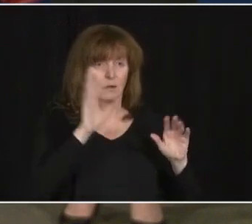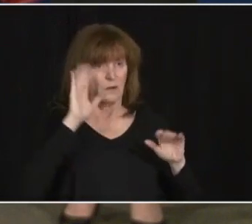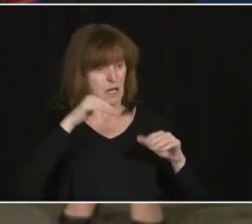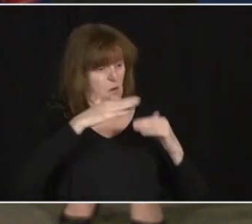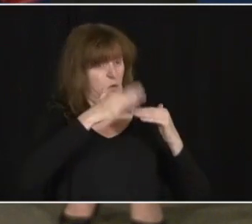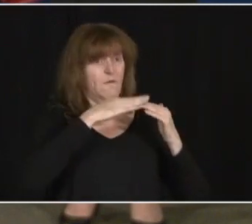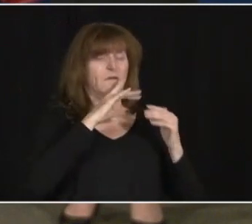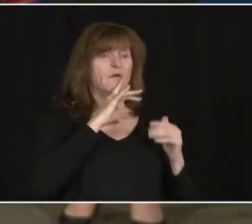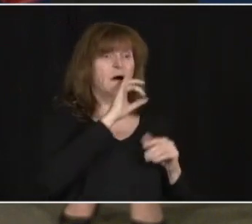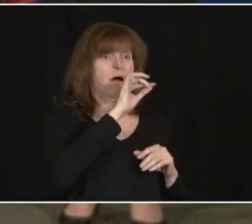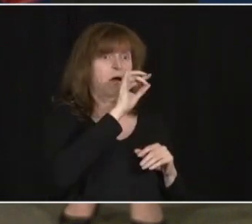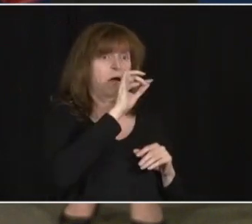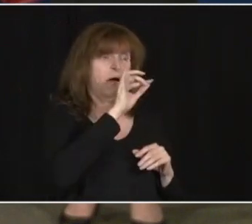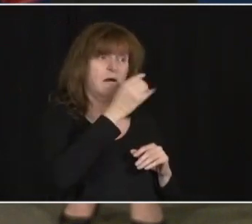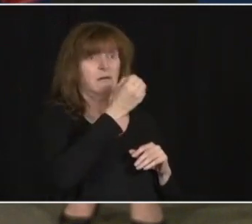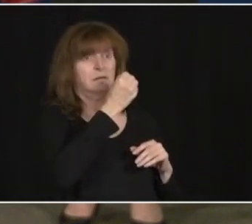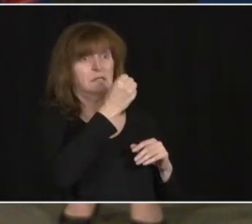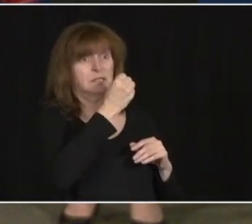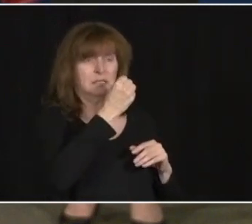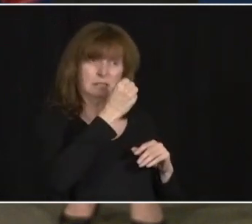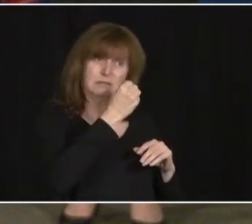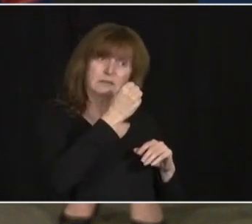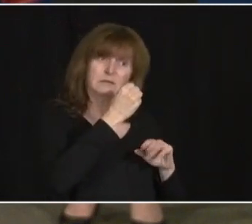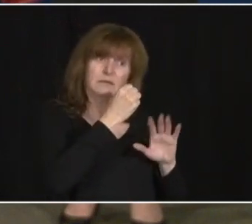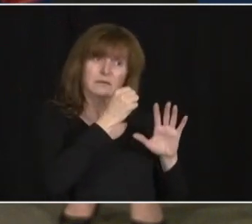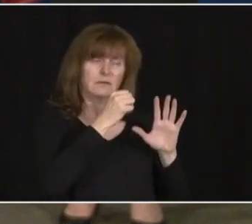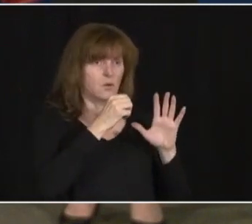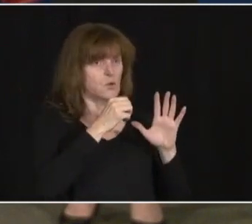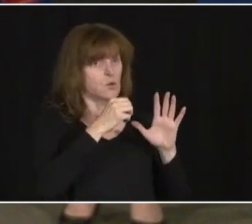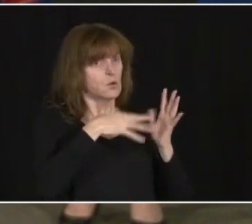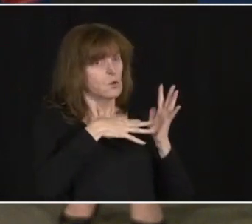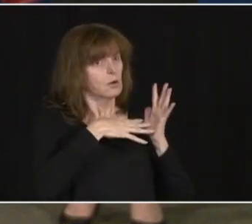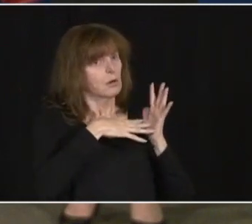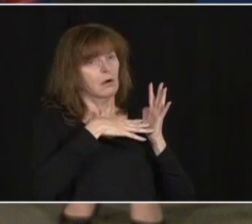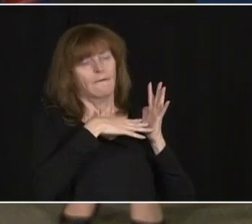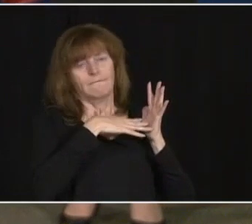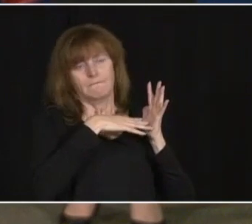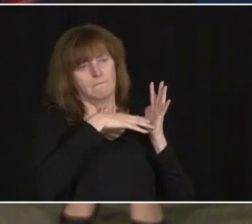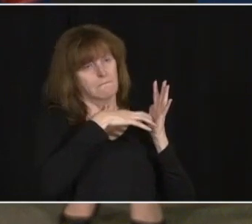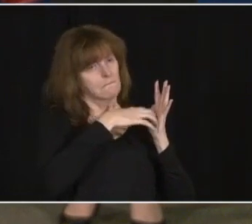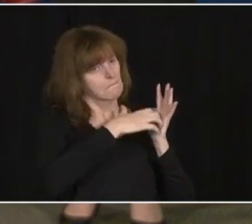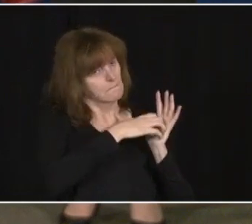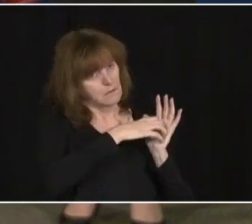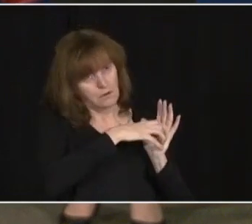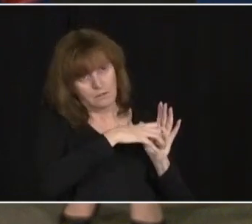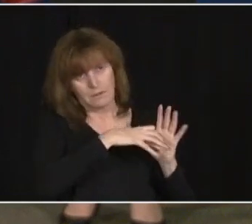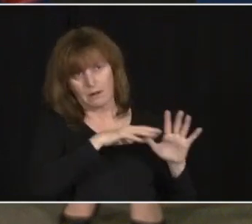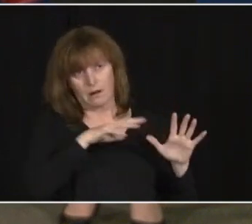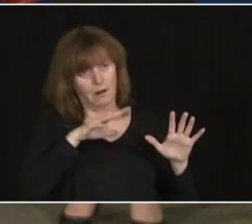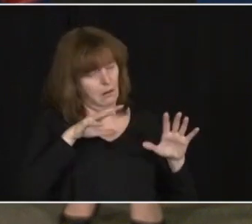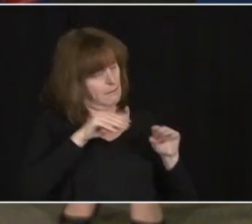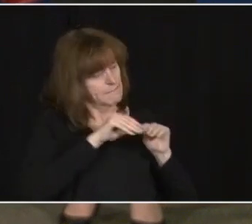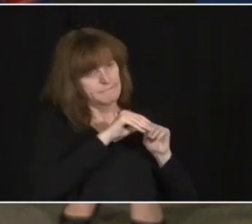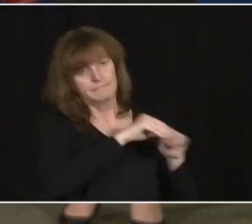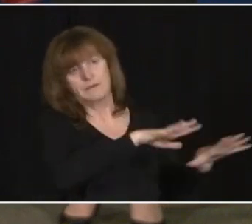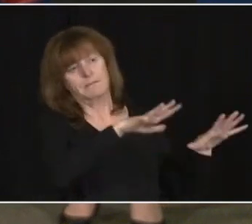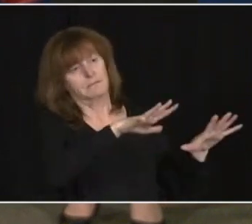08-year-old age group is extremely vulnerable to this virus. COVID-19 is a new virus affecting our global